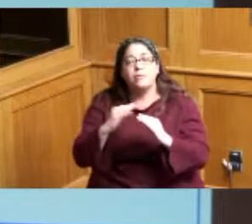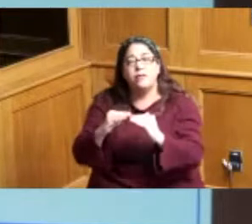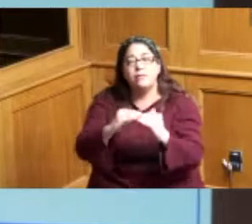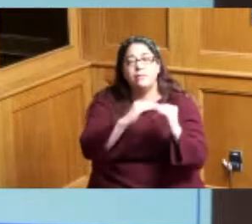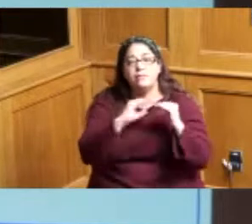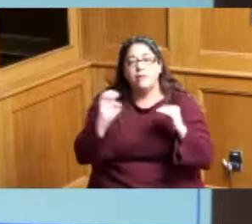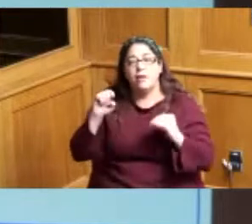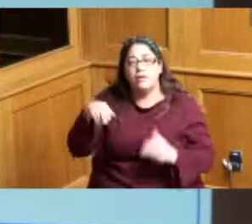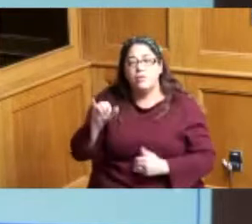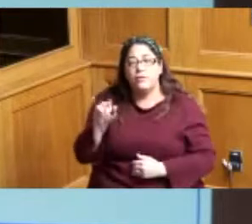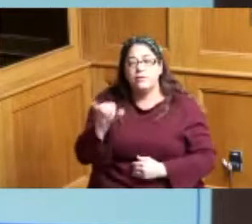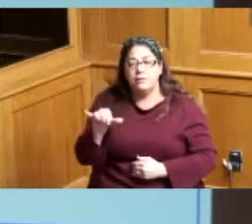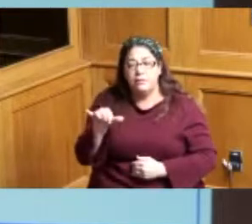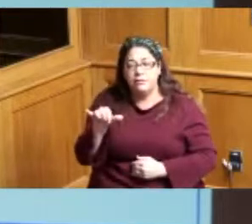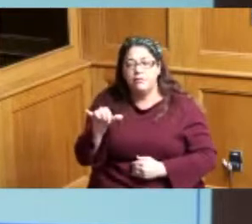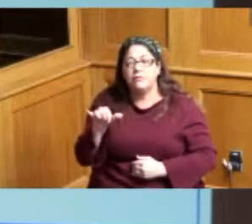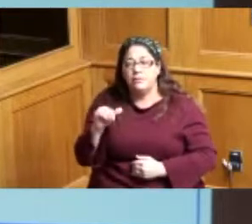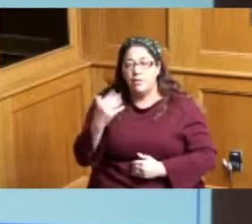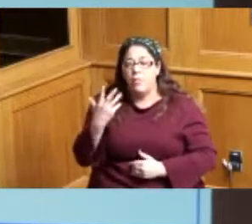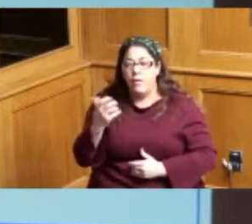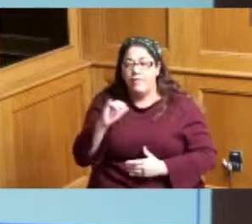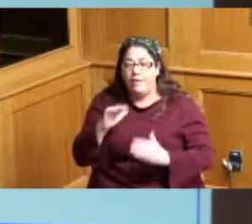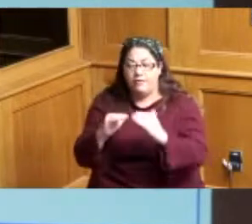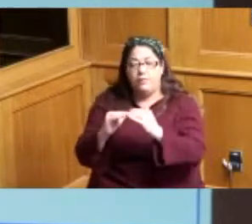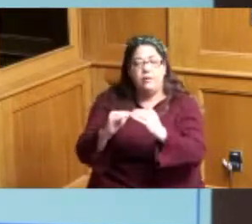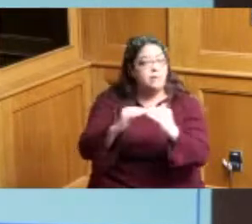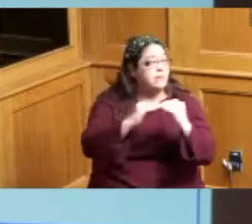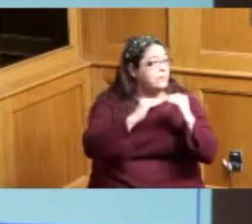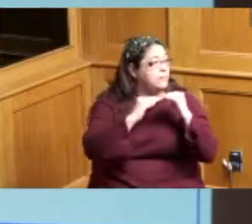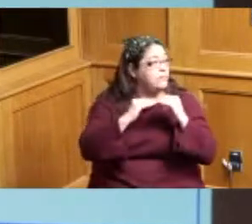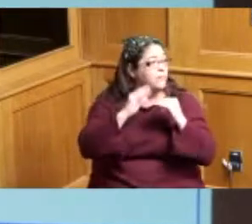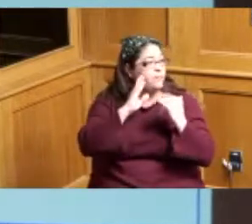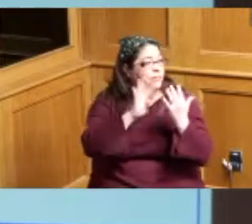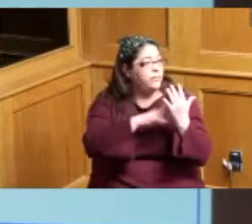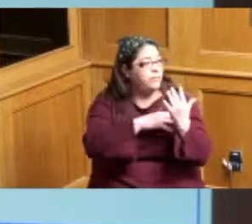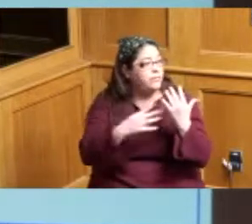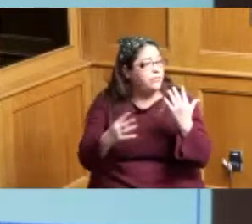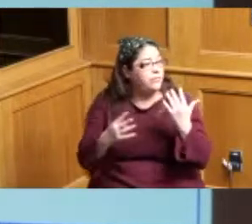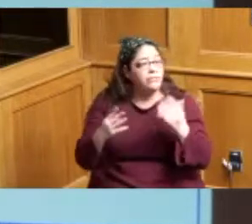are designing is it equitable in terms of how we assess the charge is it easy to understand for the